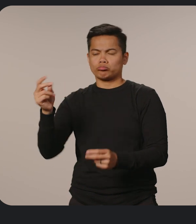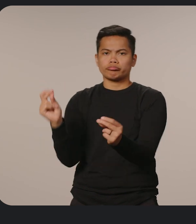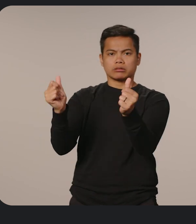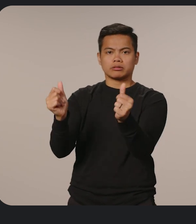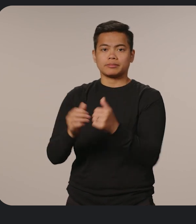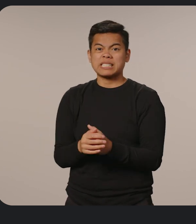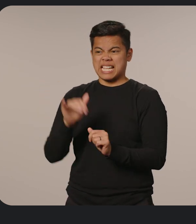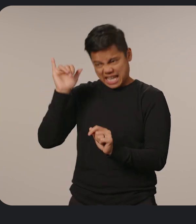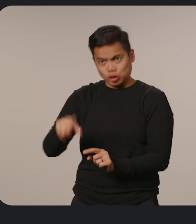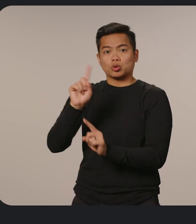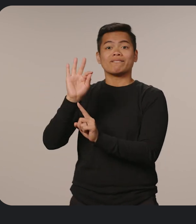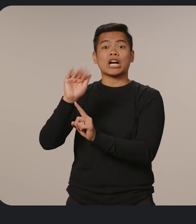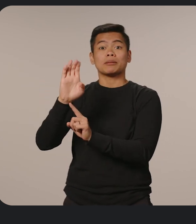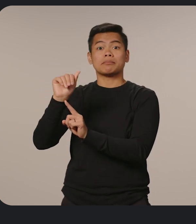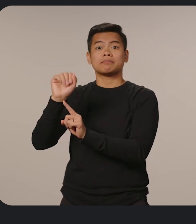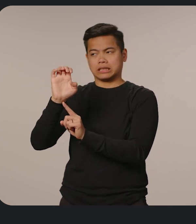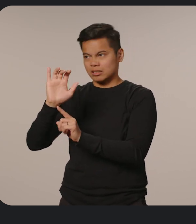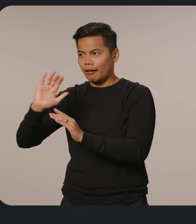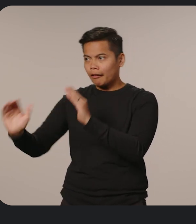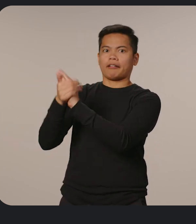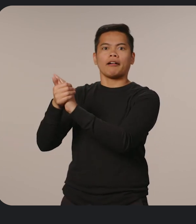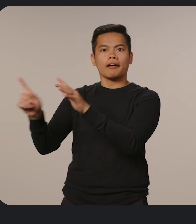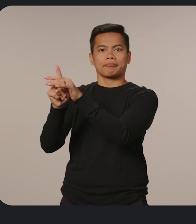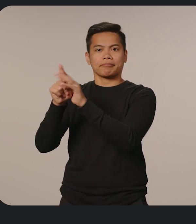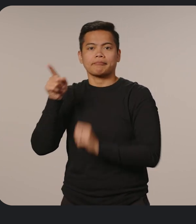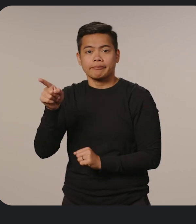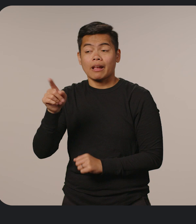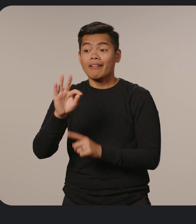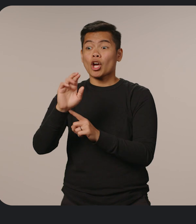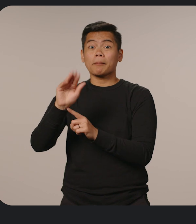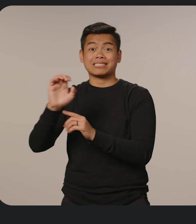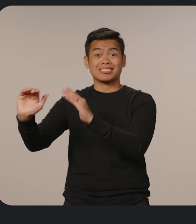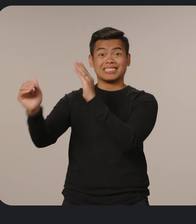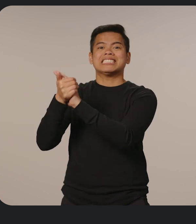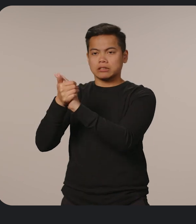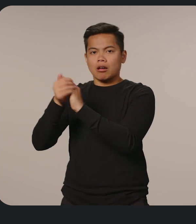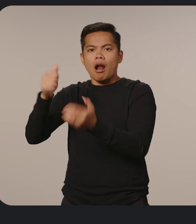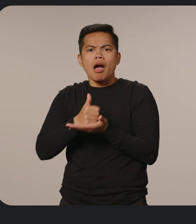Firebase extensions are pre-packaged serverless solutions that let you quickly add new capabilities to your